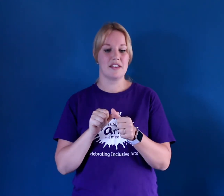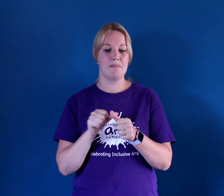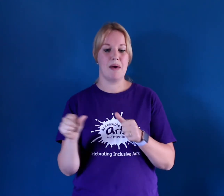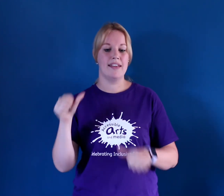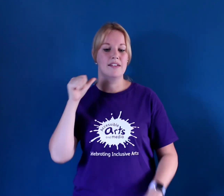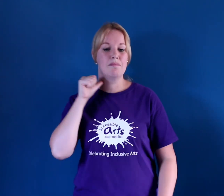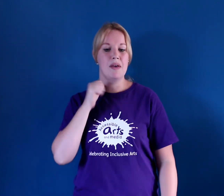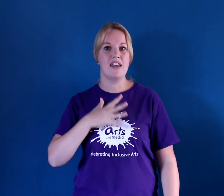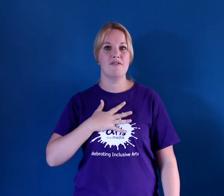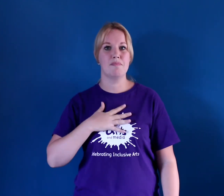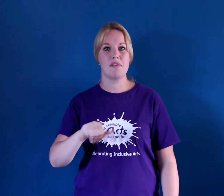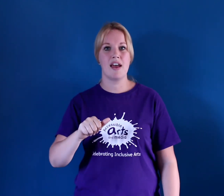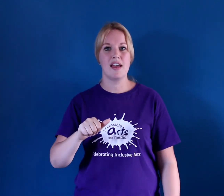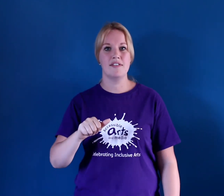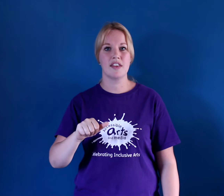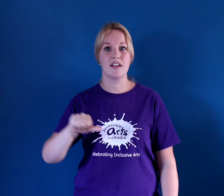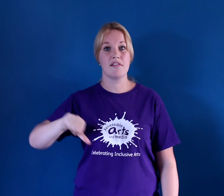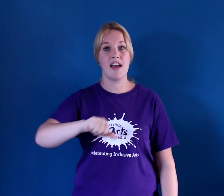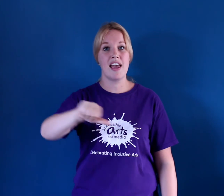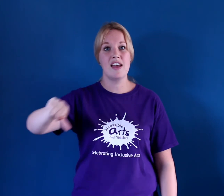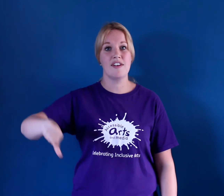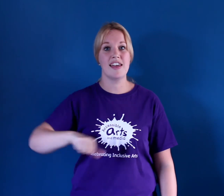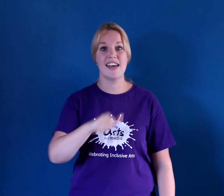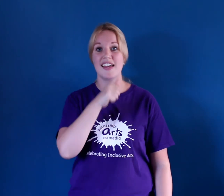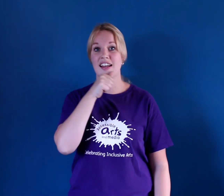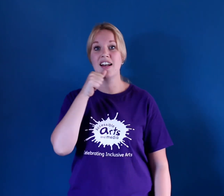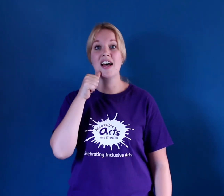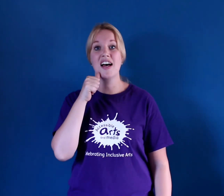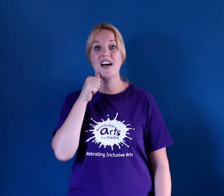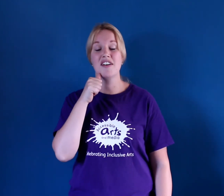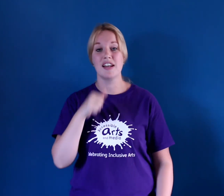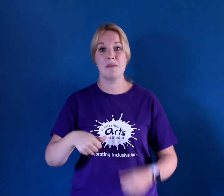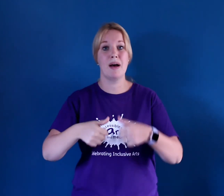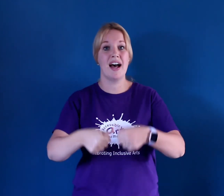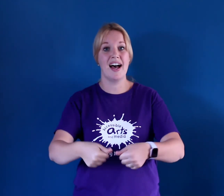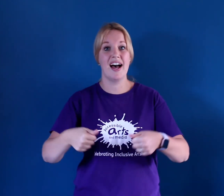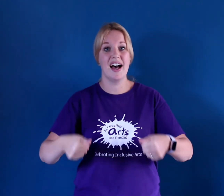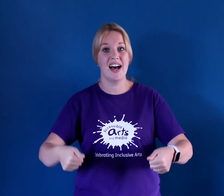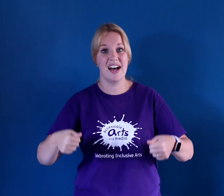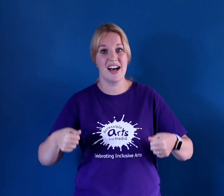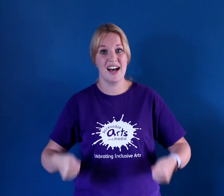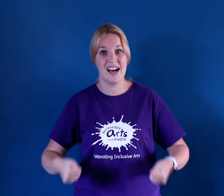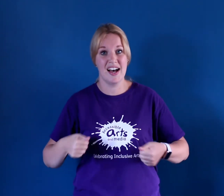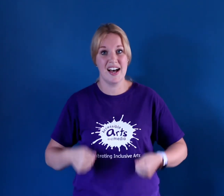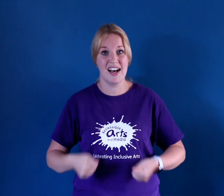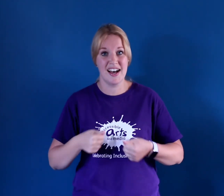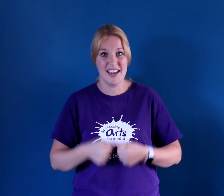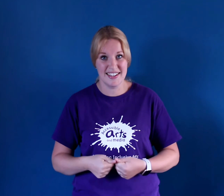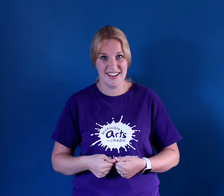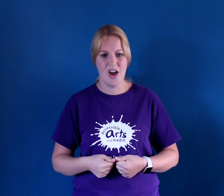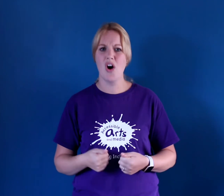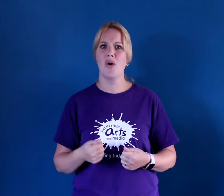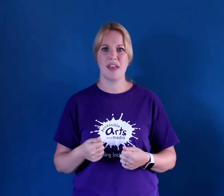The best beef braves the gravy in a lovely pie.